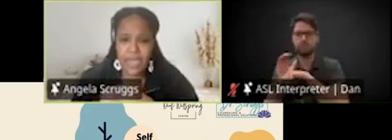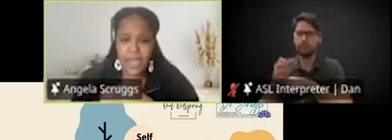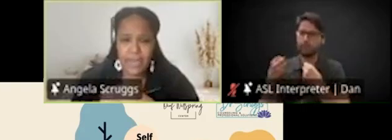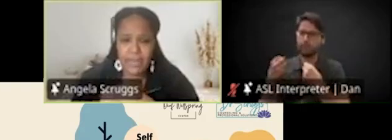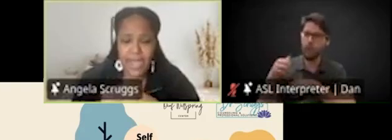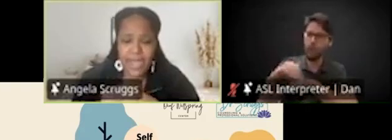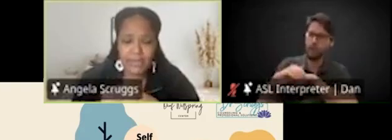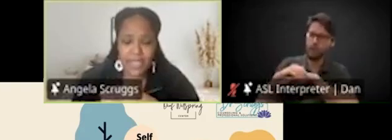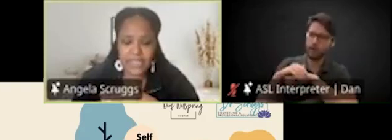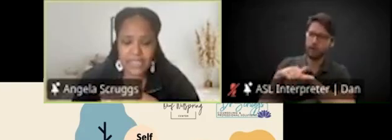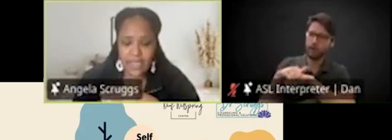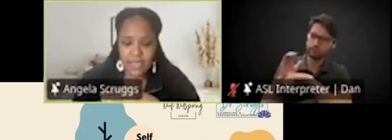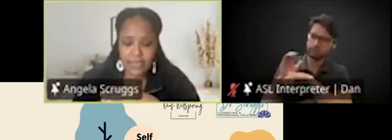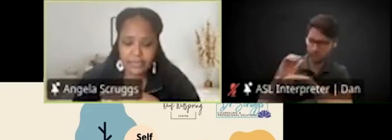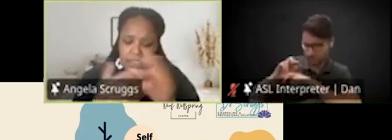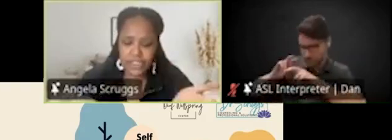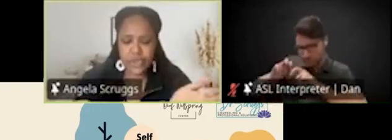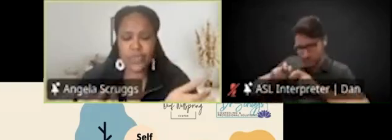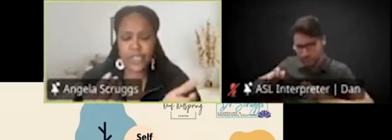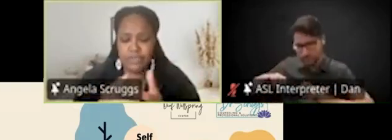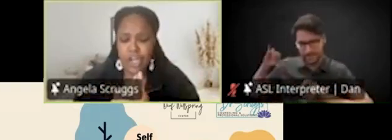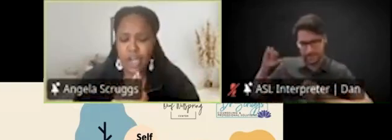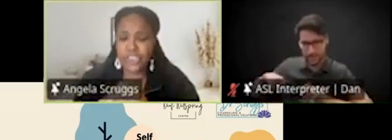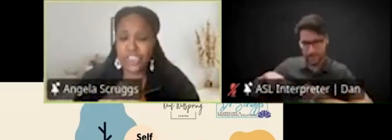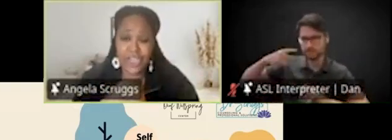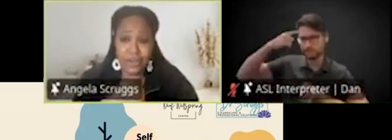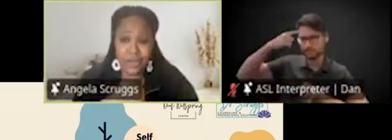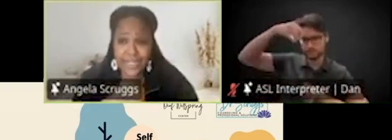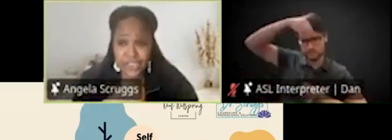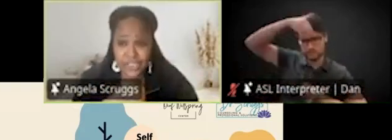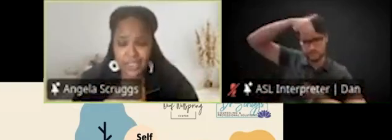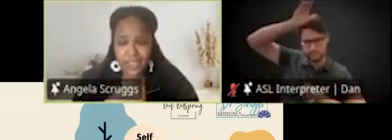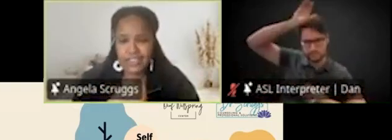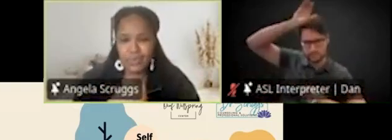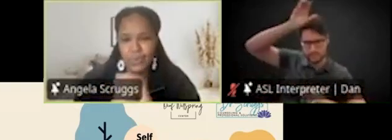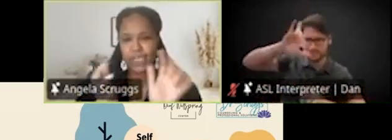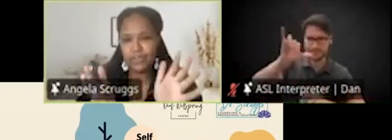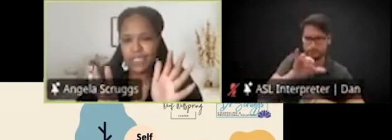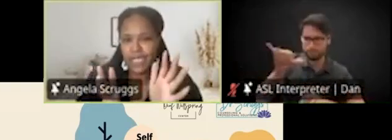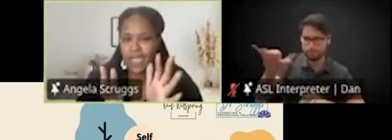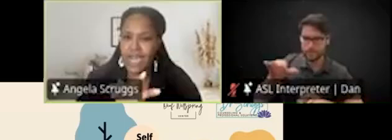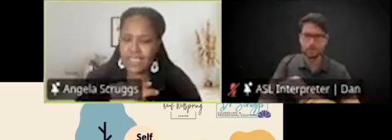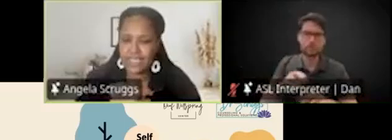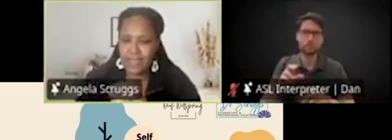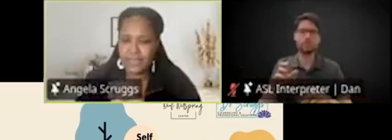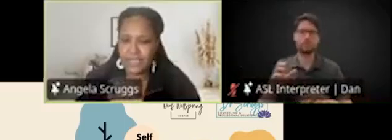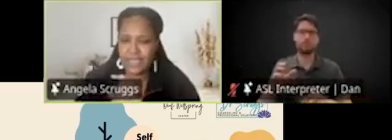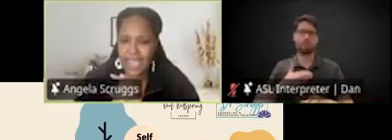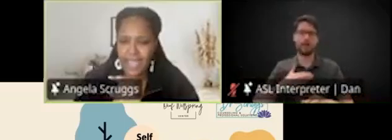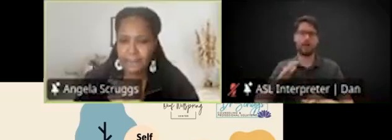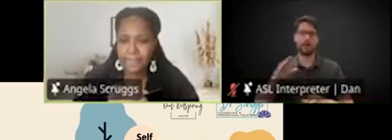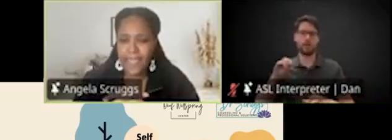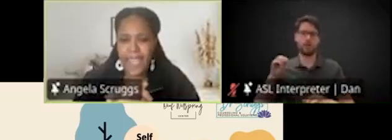um... about a-- a tool we use called "Check Your Engine." So we wanna use that concept today.